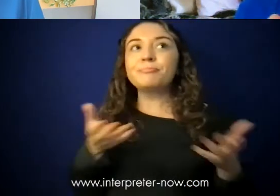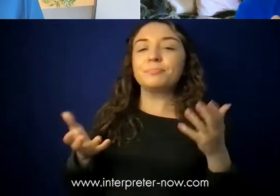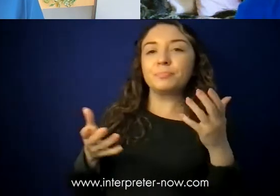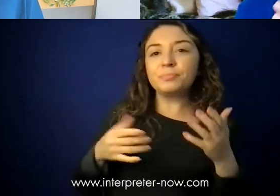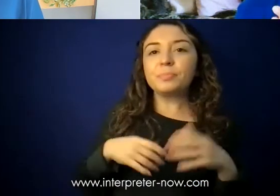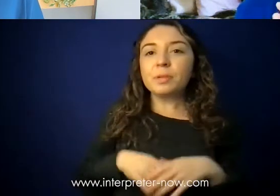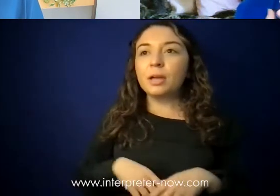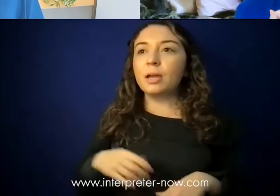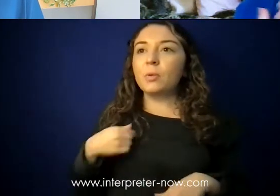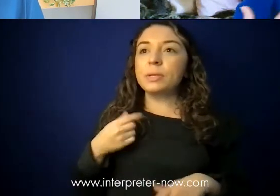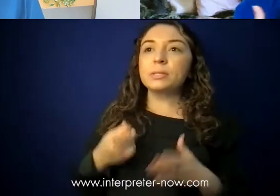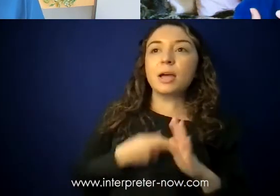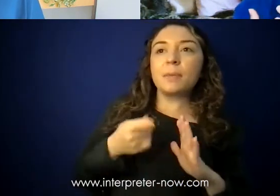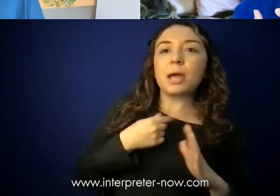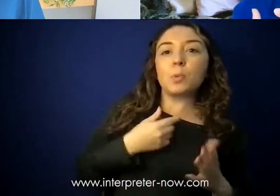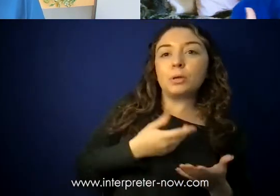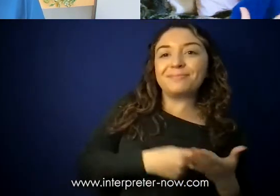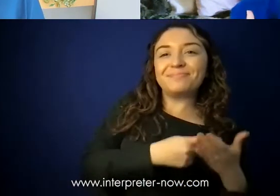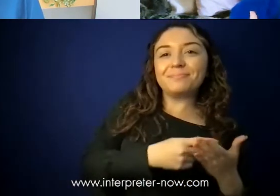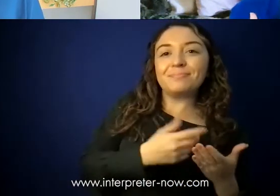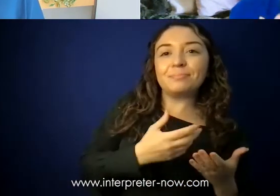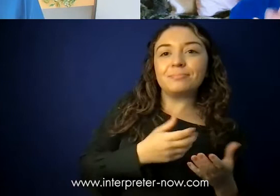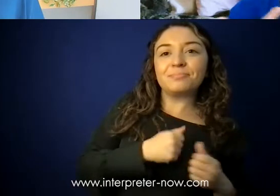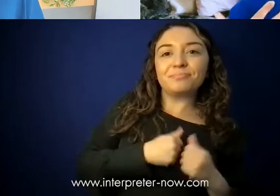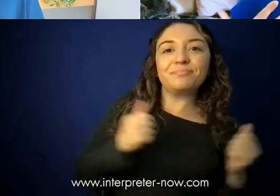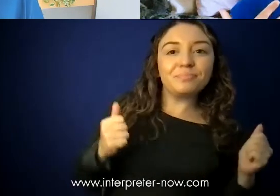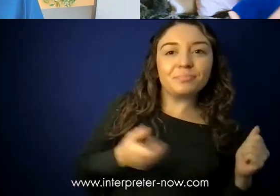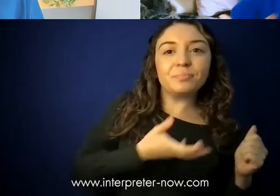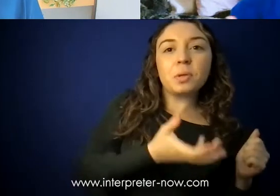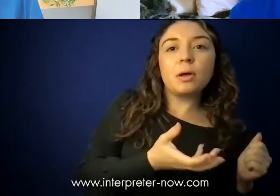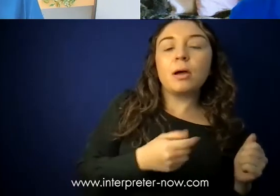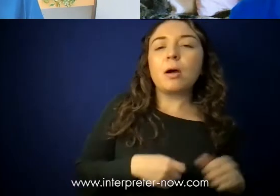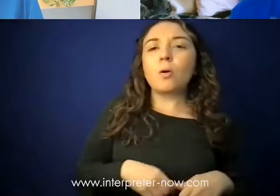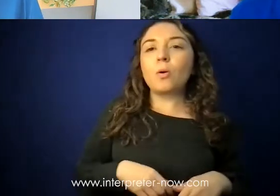that's more intimate and private about our lives, including something as simple as how I'm doing today.